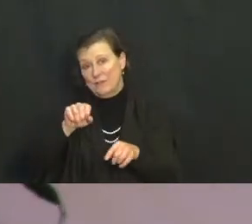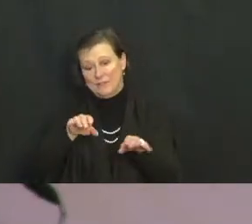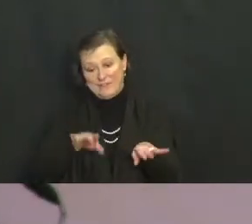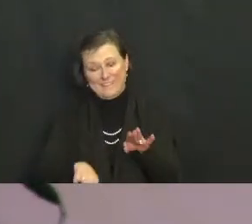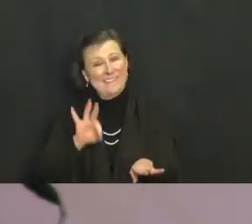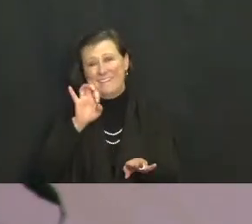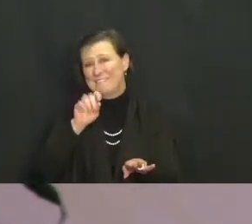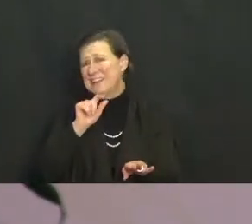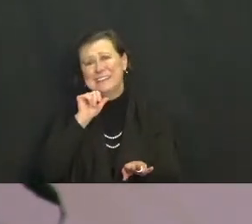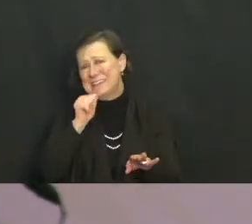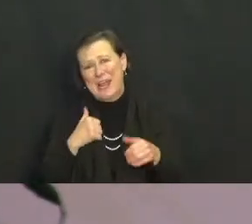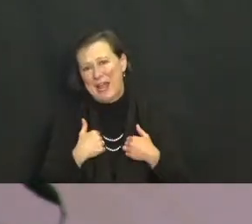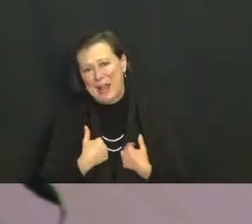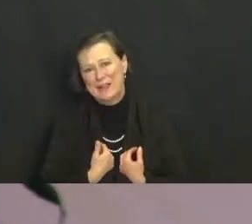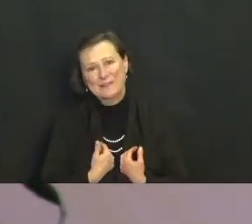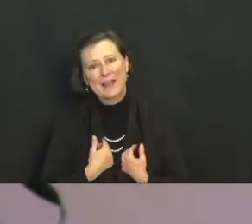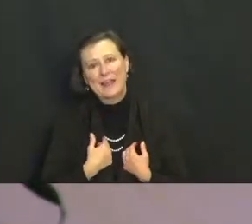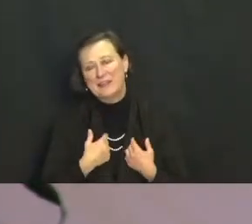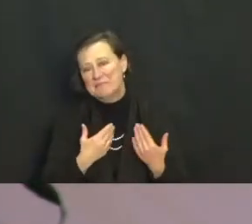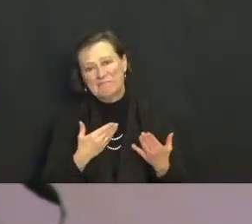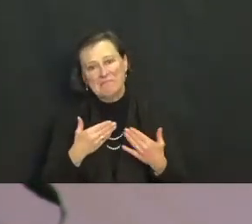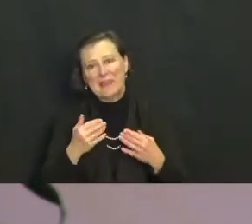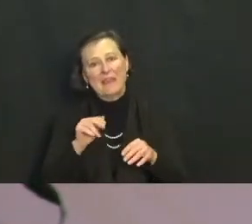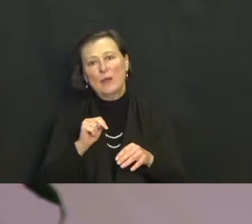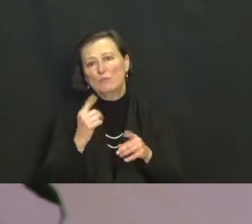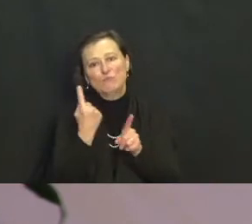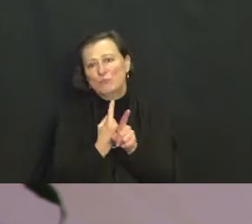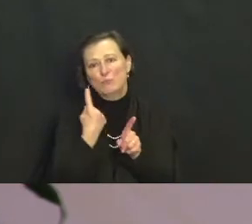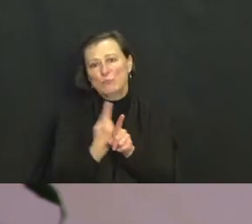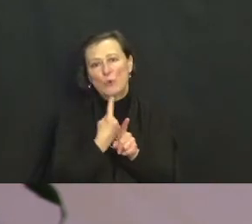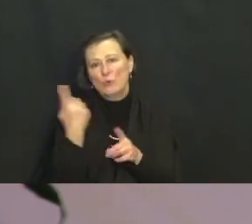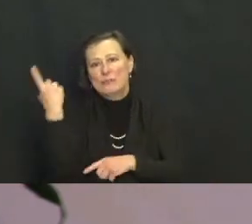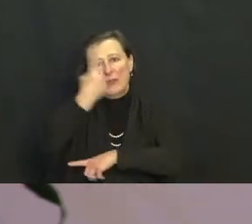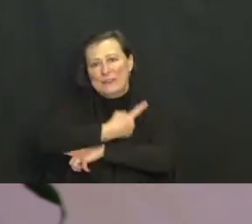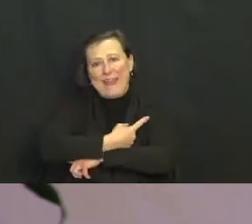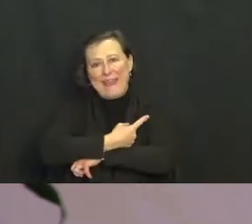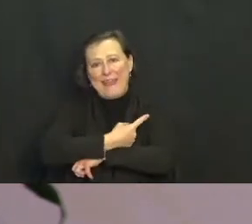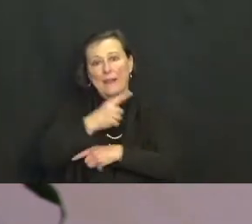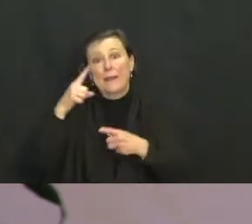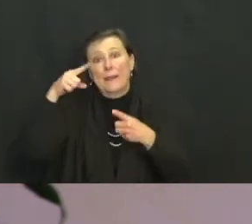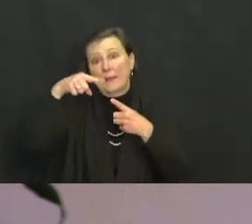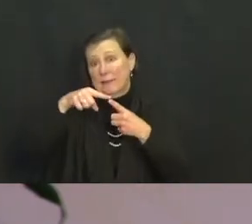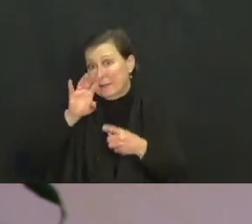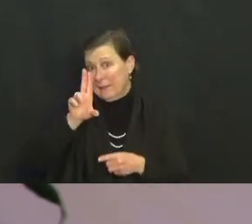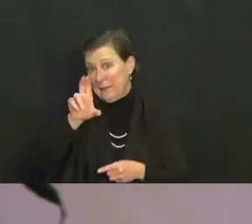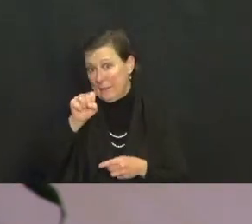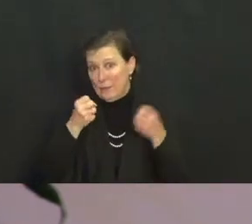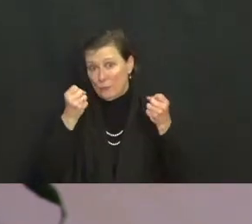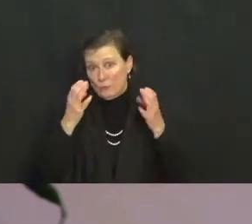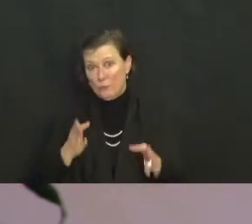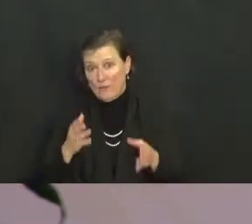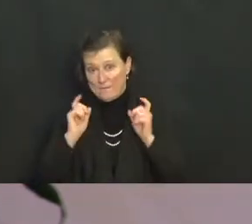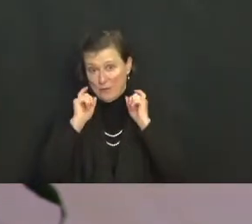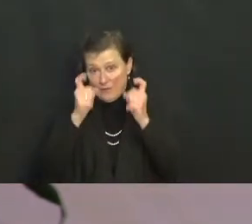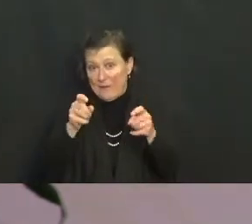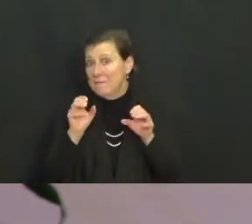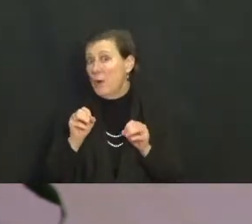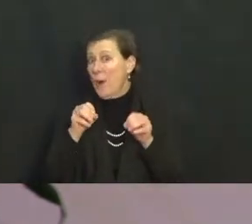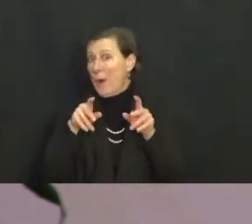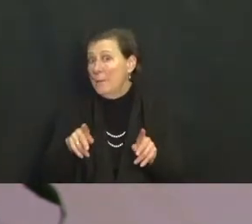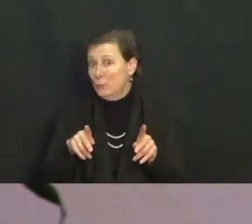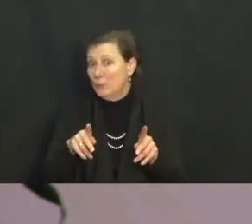It had been after all, an ordinary day, until the bus driver gave her an opportunity to